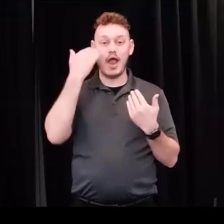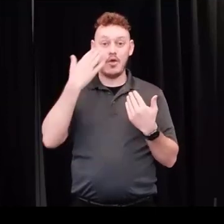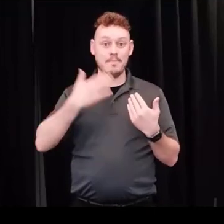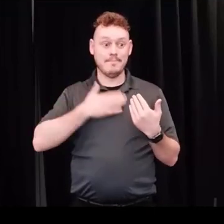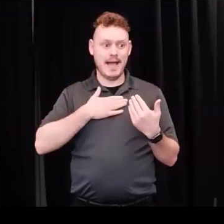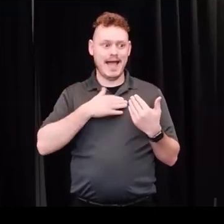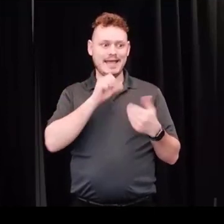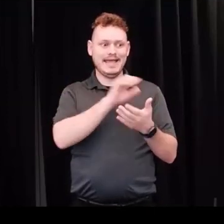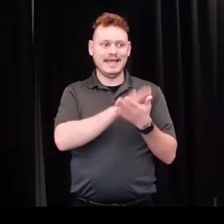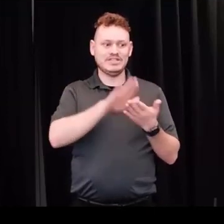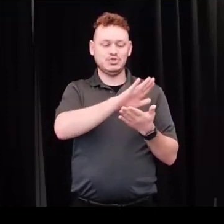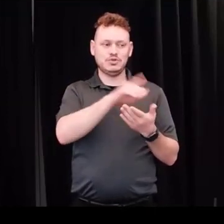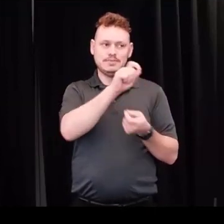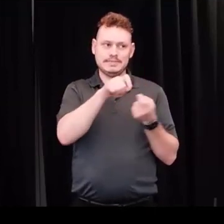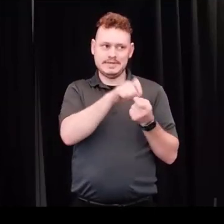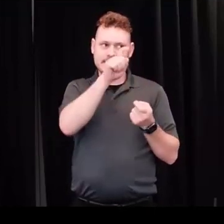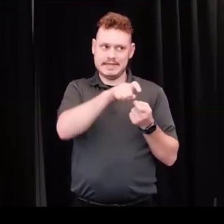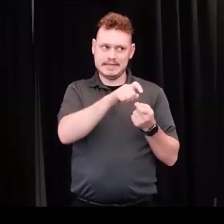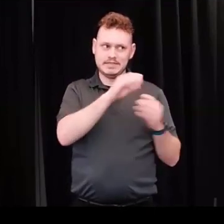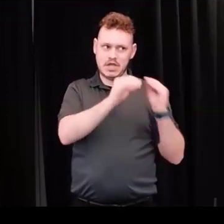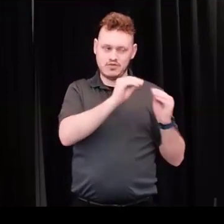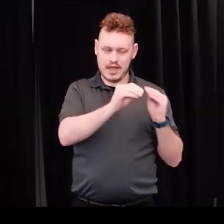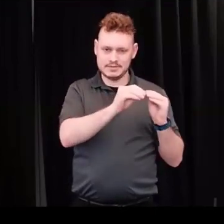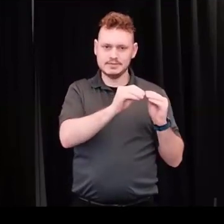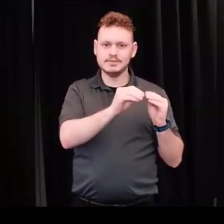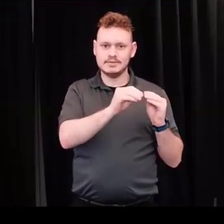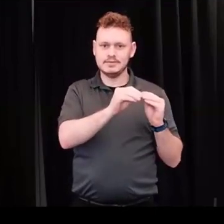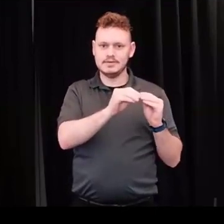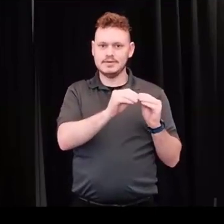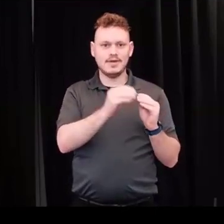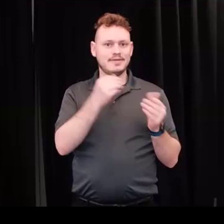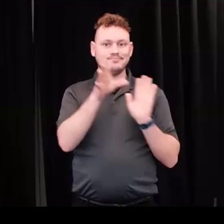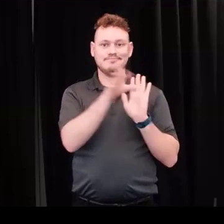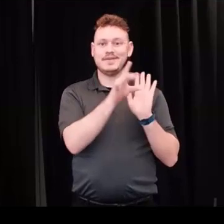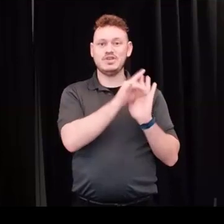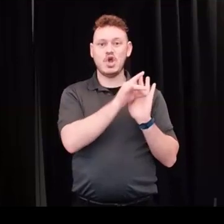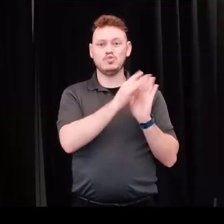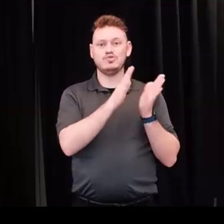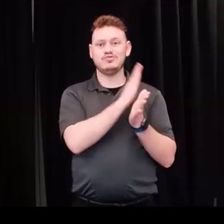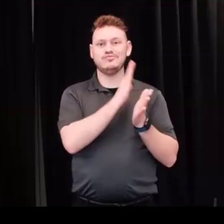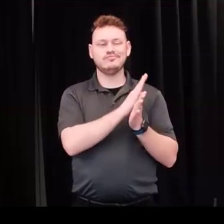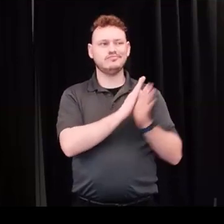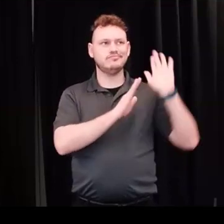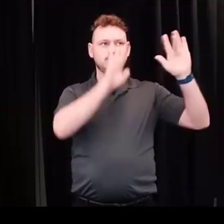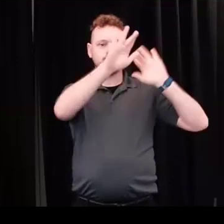specifically needs to address, and I just keep them on sticky notes up by my computer so that